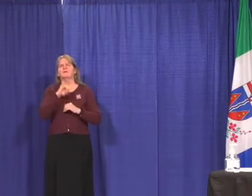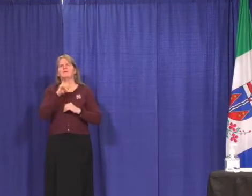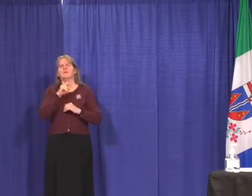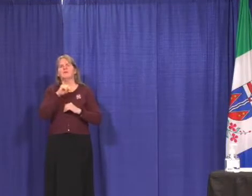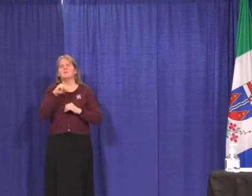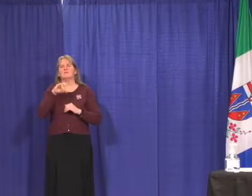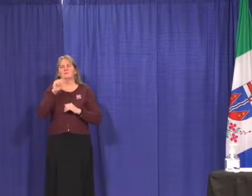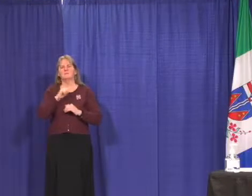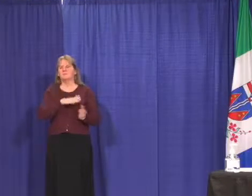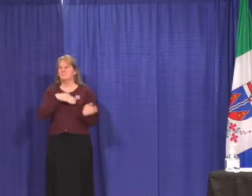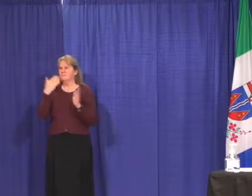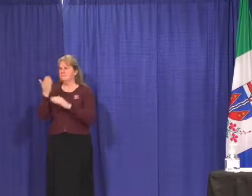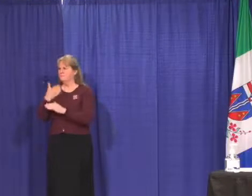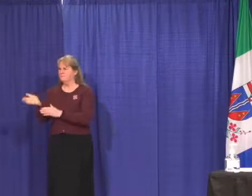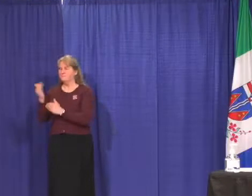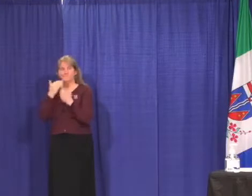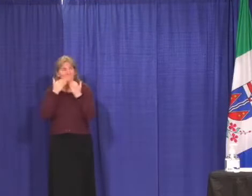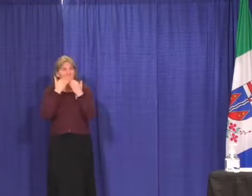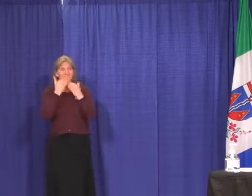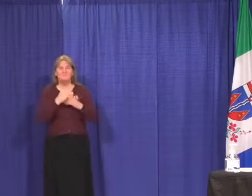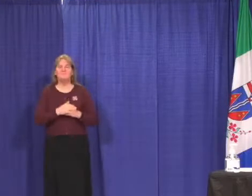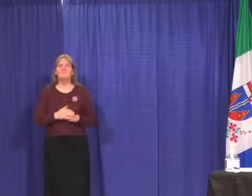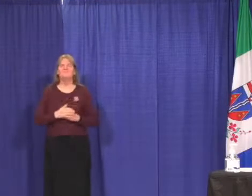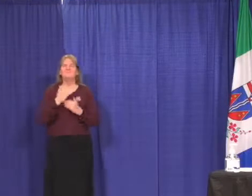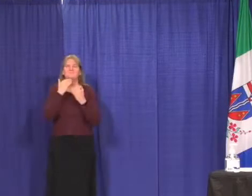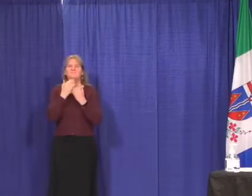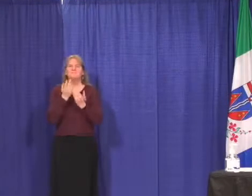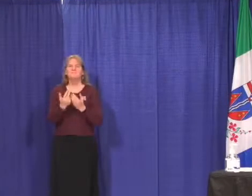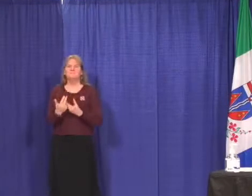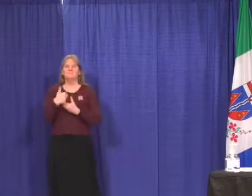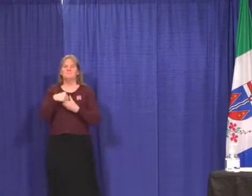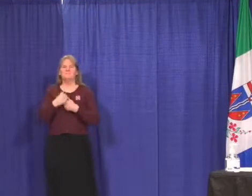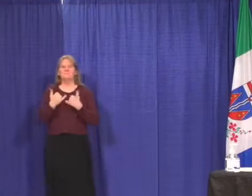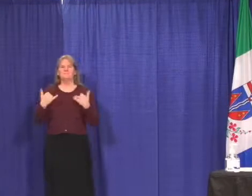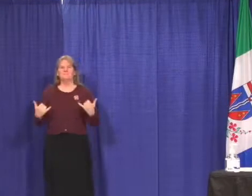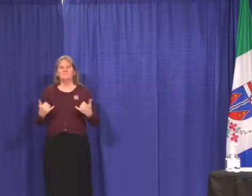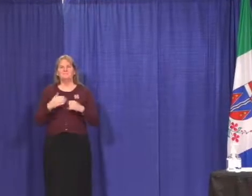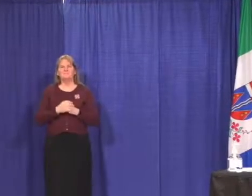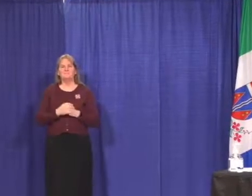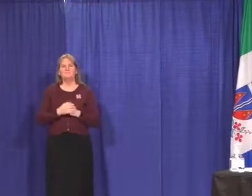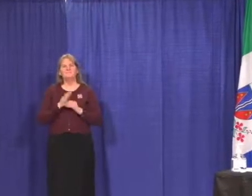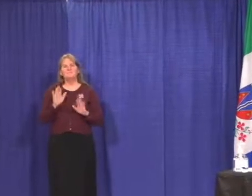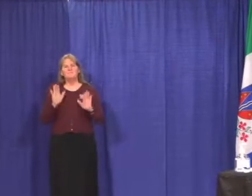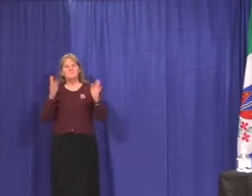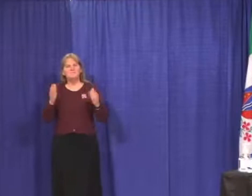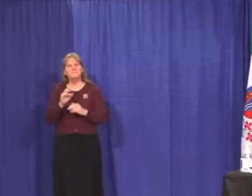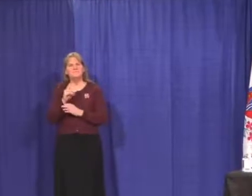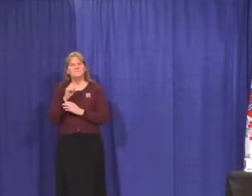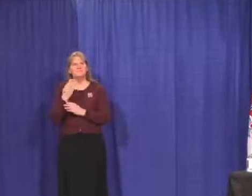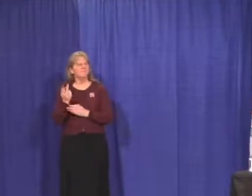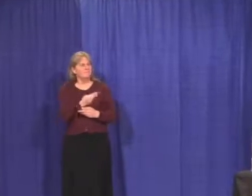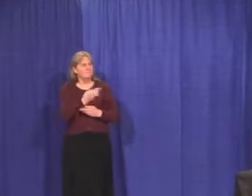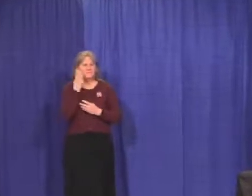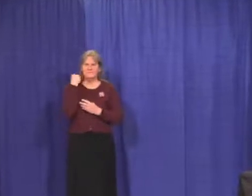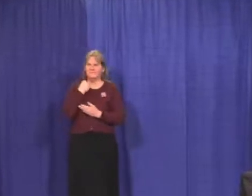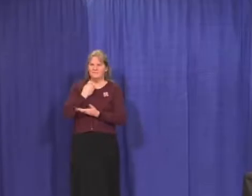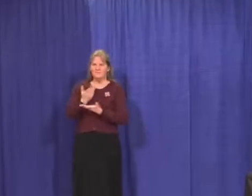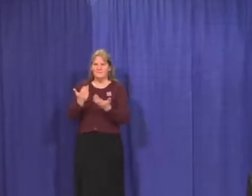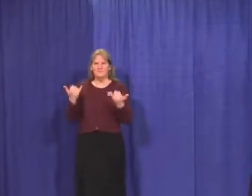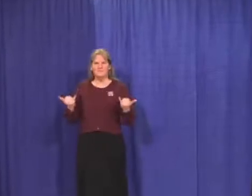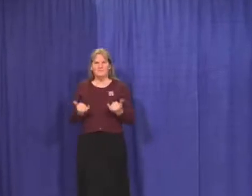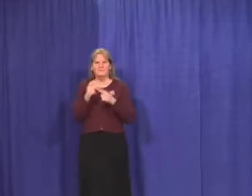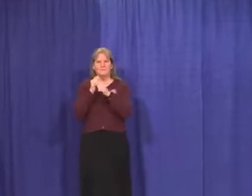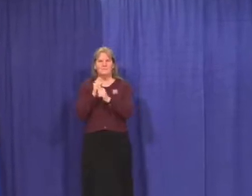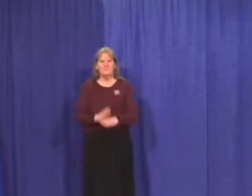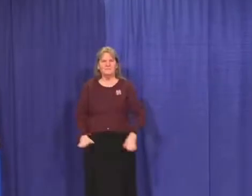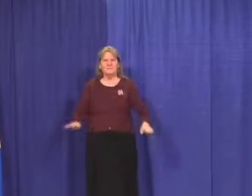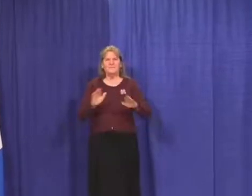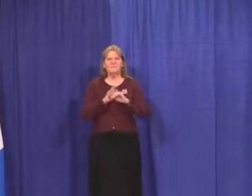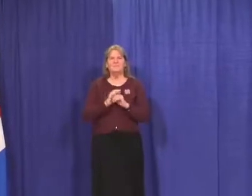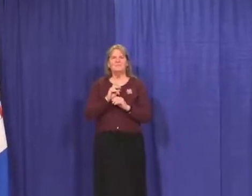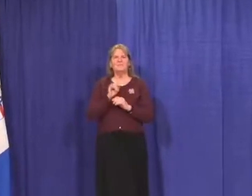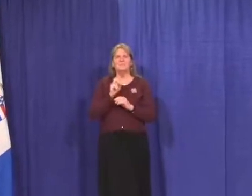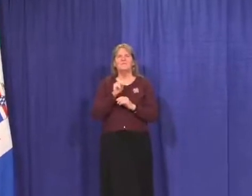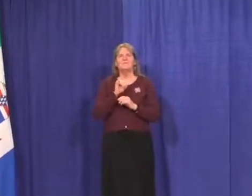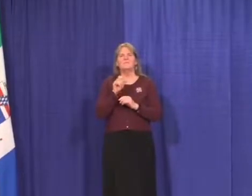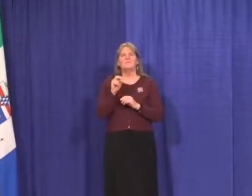THE KWANLIN DÜN FIRST NATION.